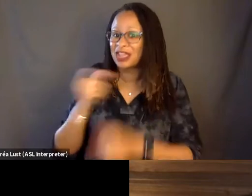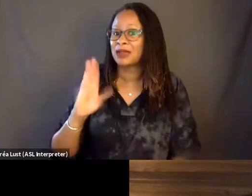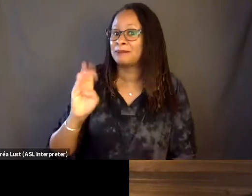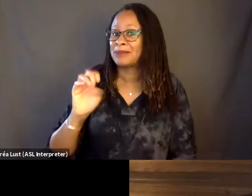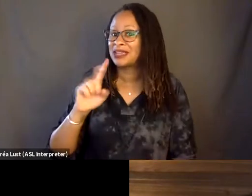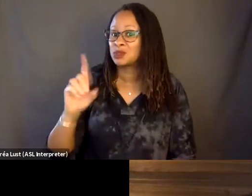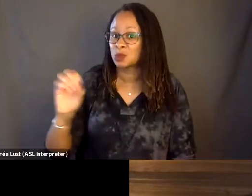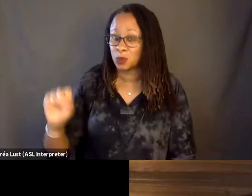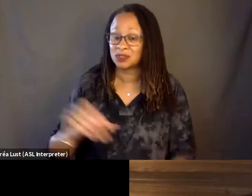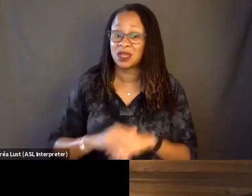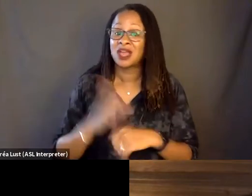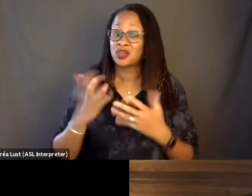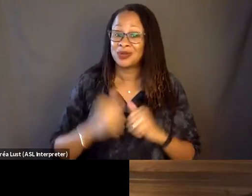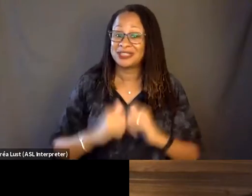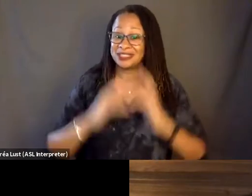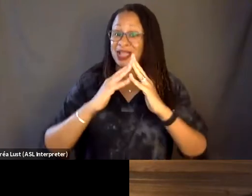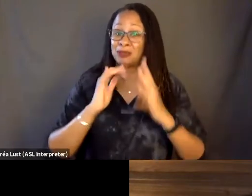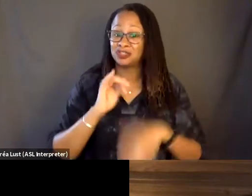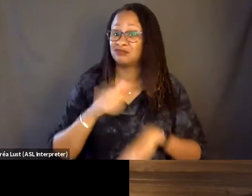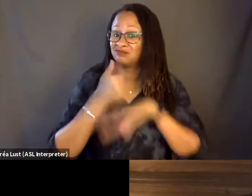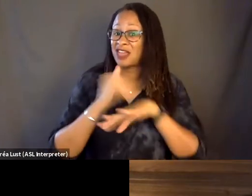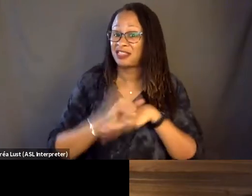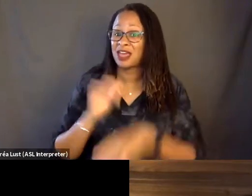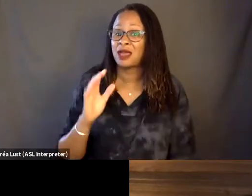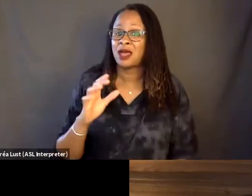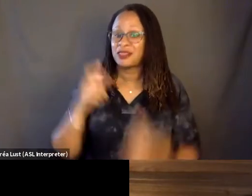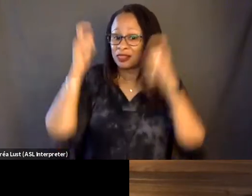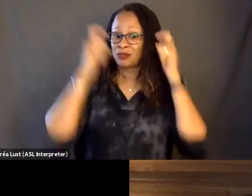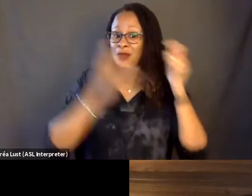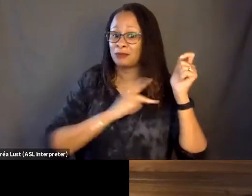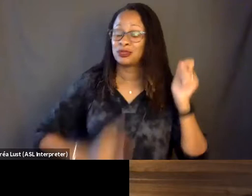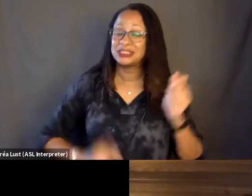Prince is probably responsible for Khashoggi's death.